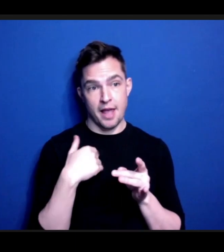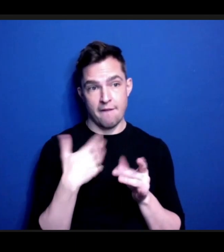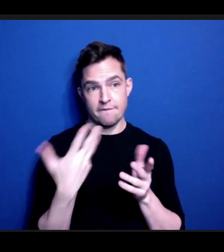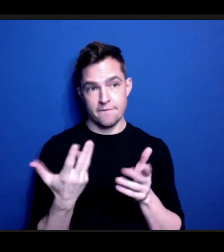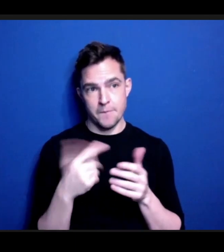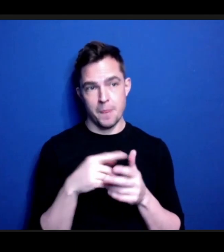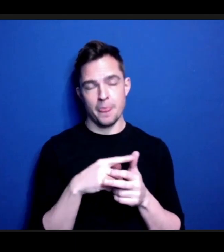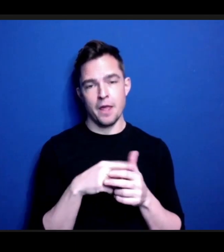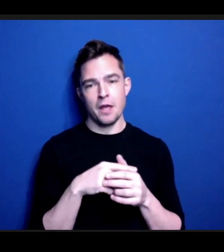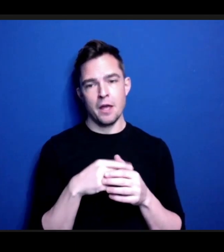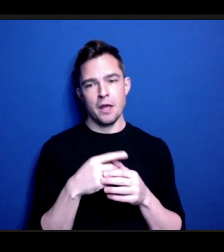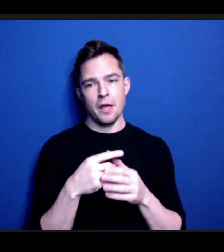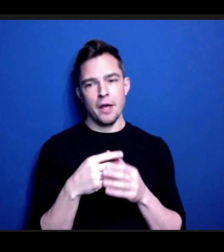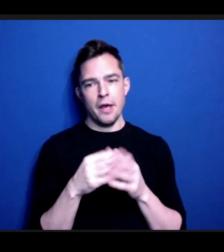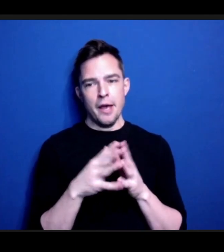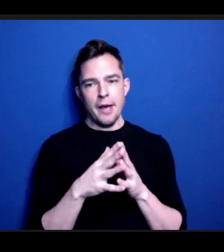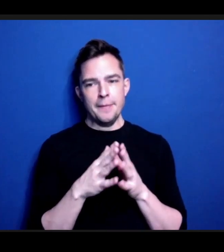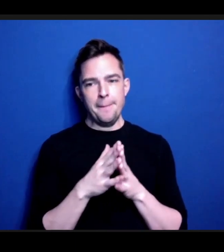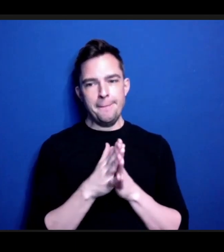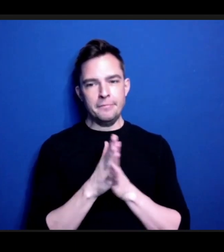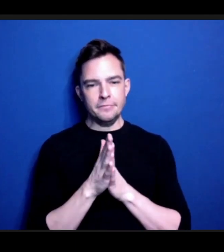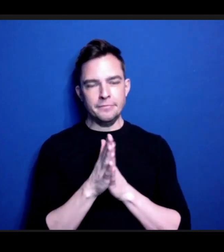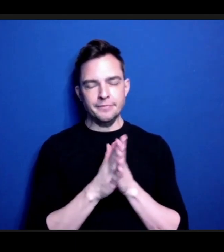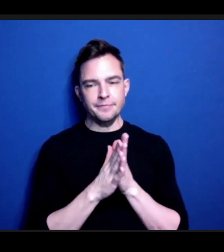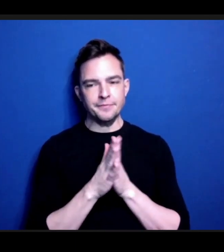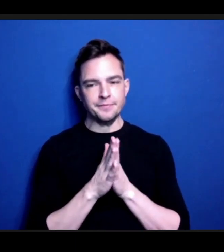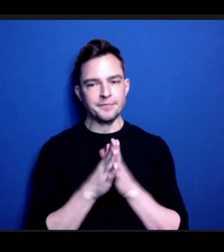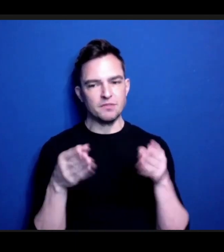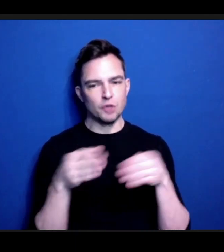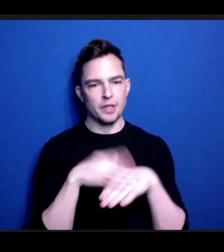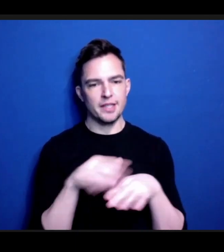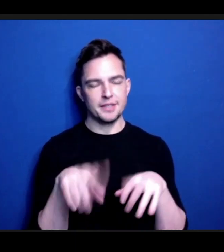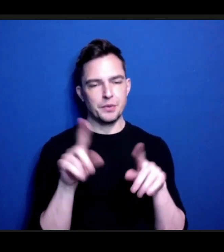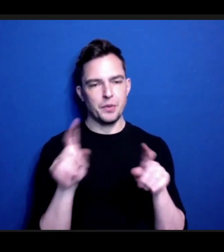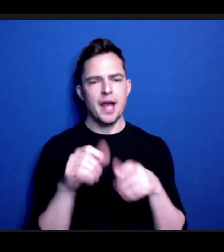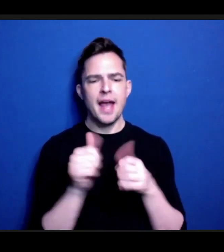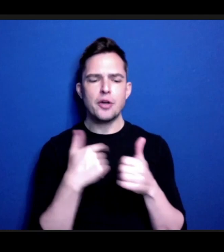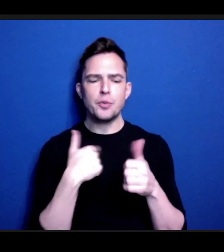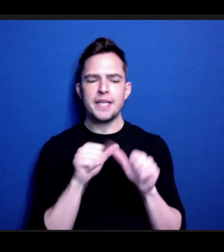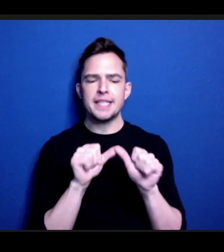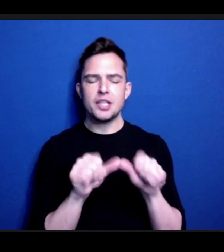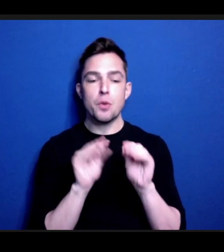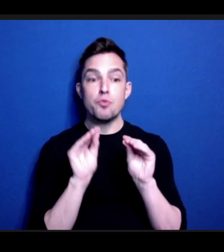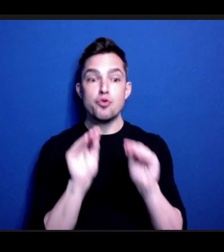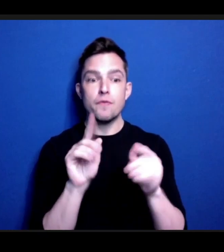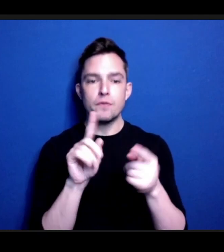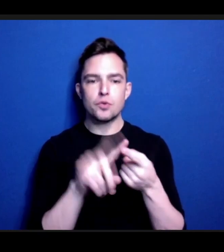wanted to turn to this question. How do we continue to move towards developing research